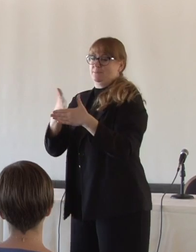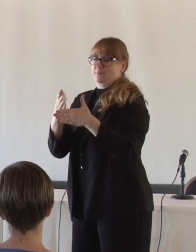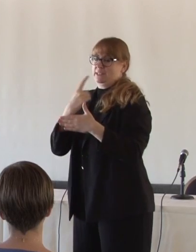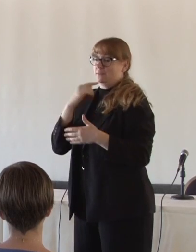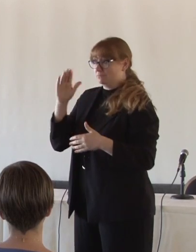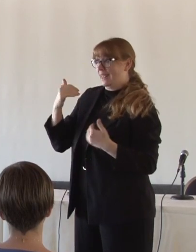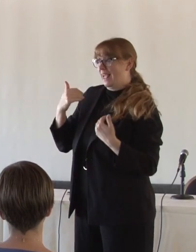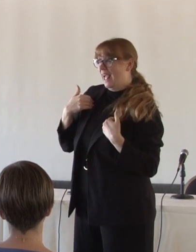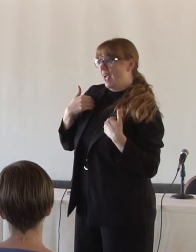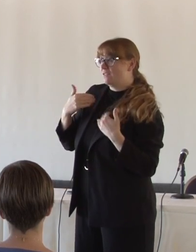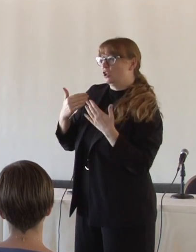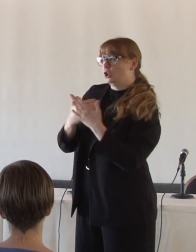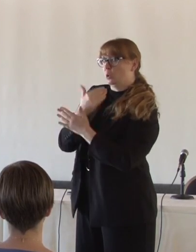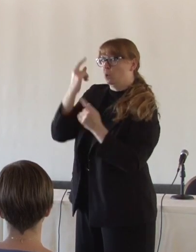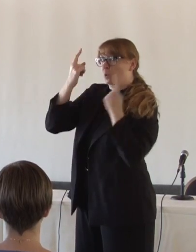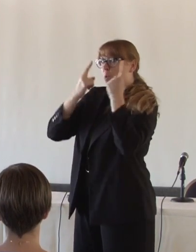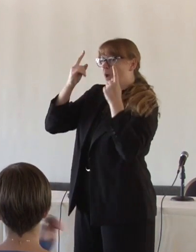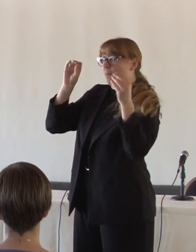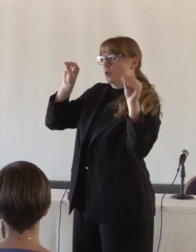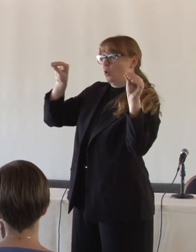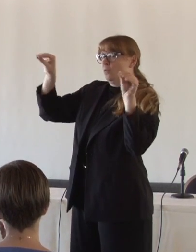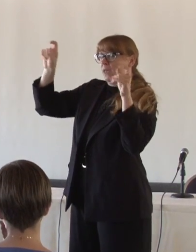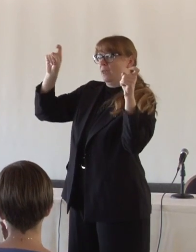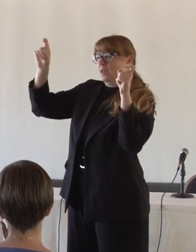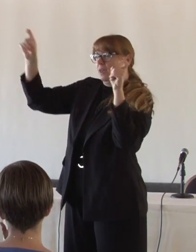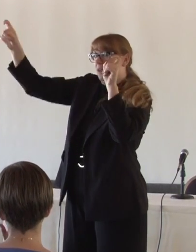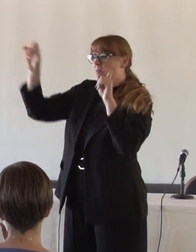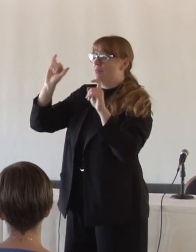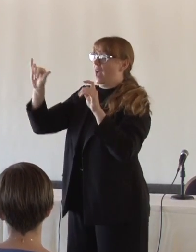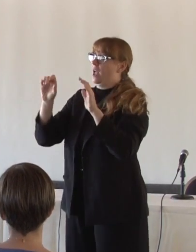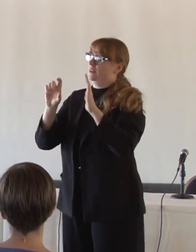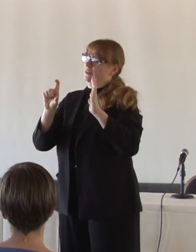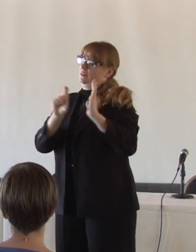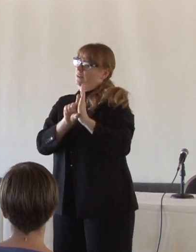Ranem is the one that shared with me like there is a movement to make that wheelchair